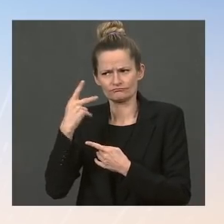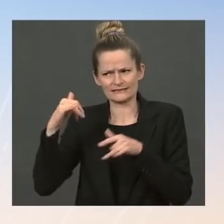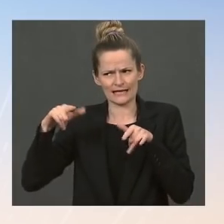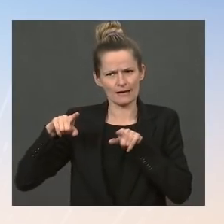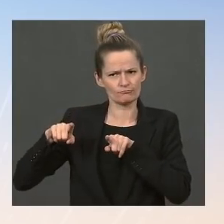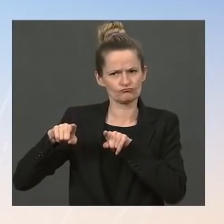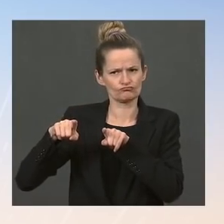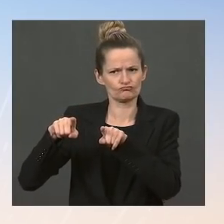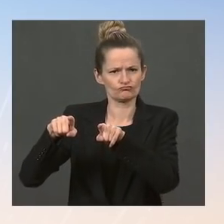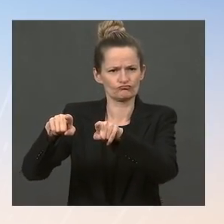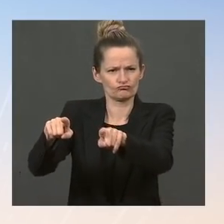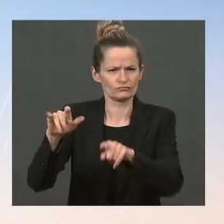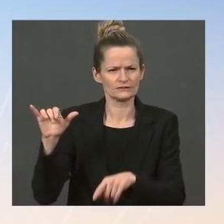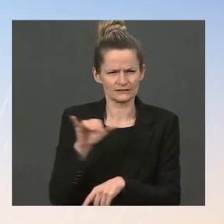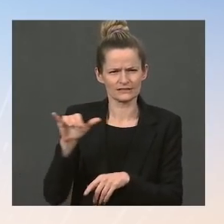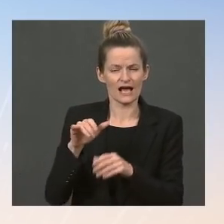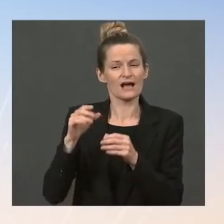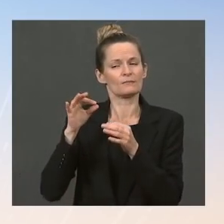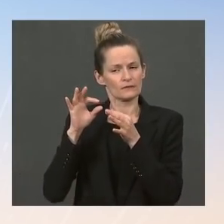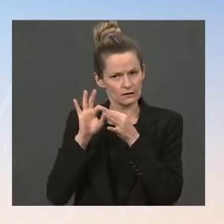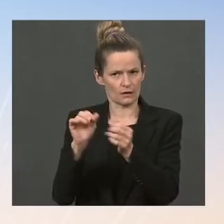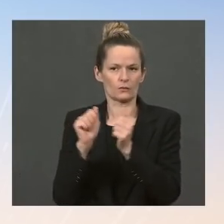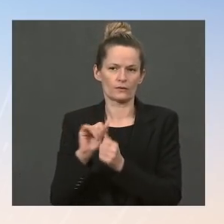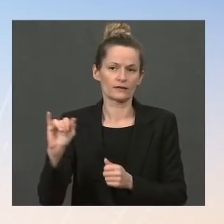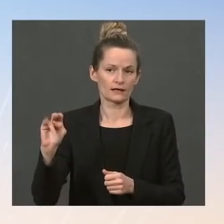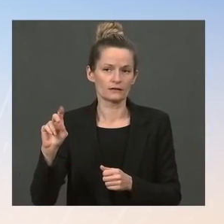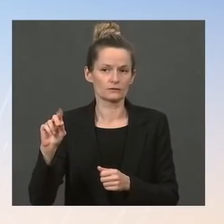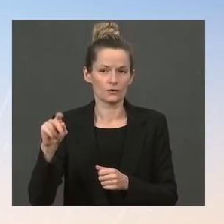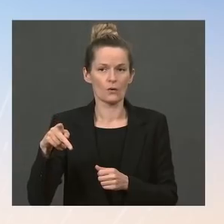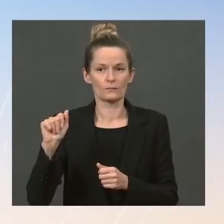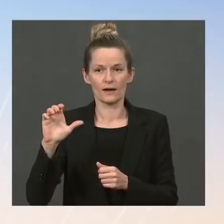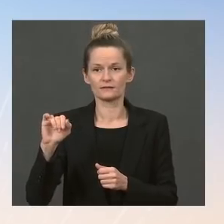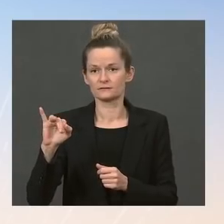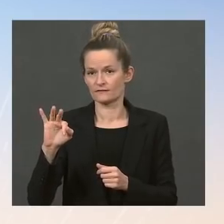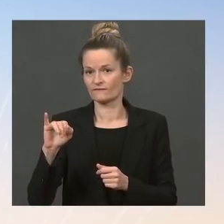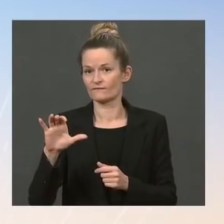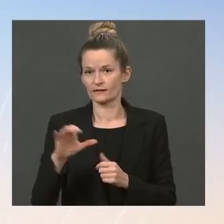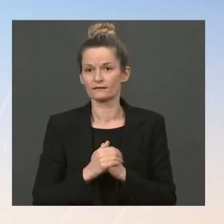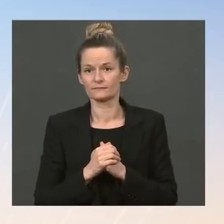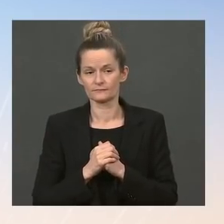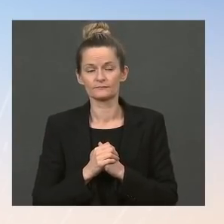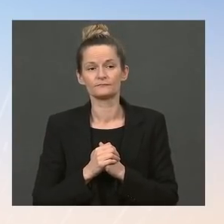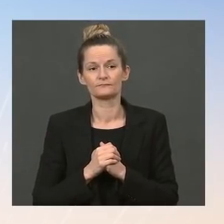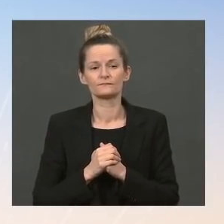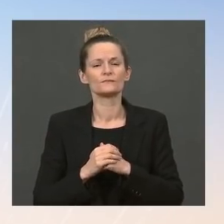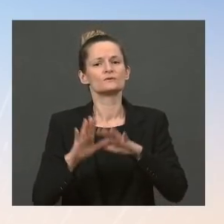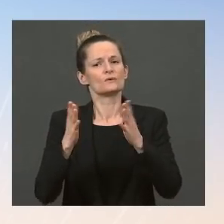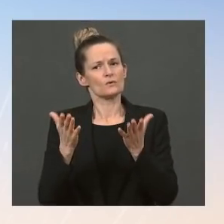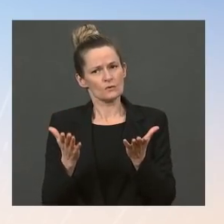We see this as areas in security -- as security issues that we want to take on together.